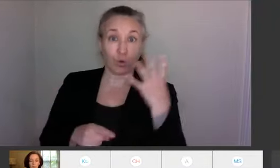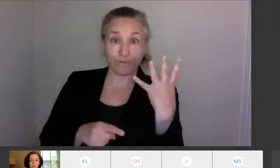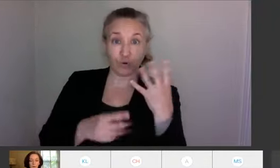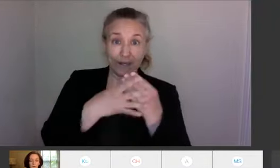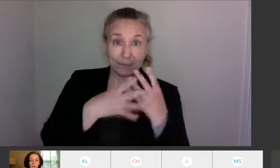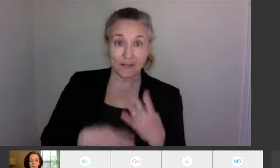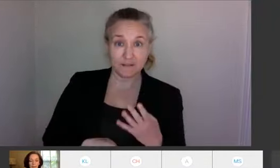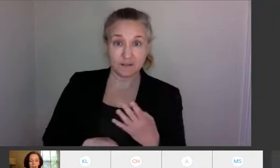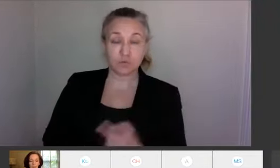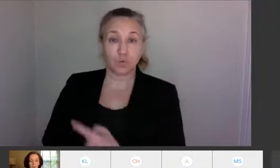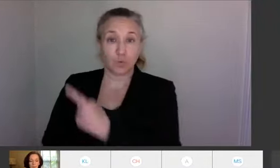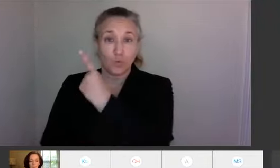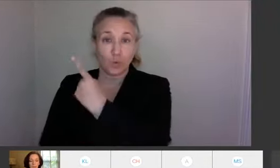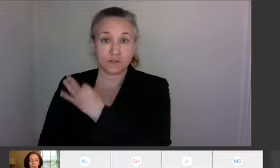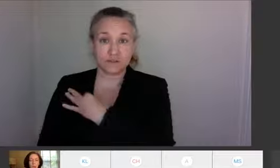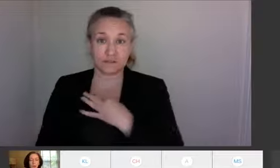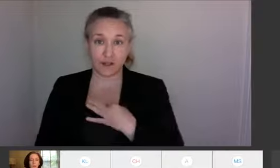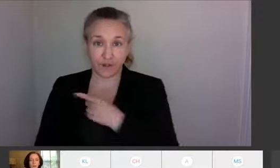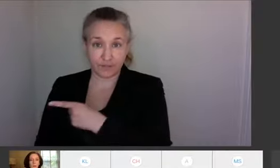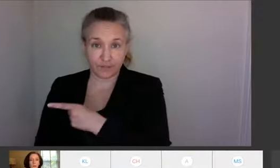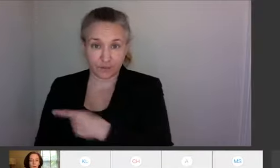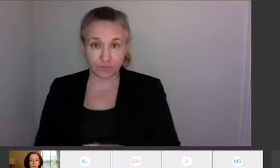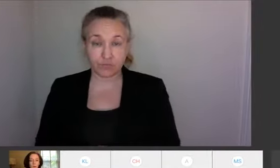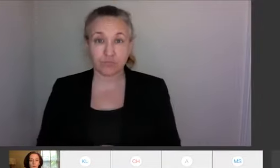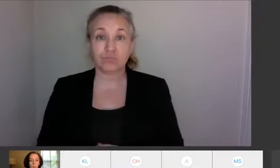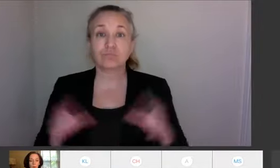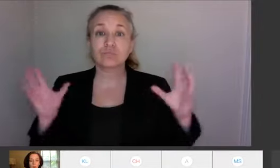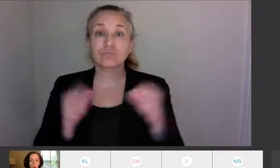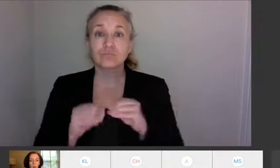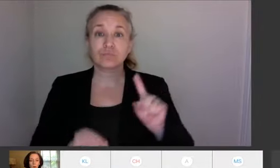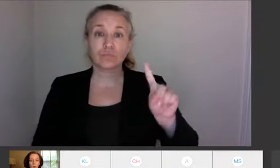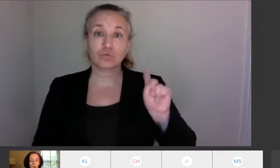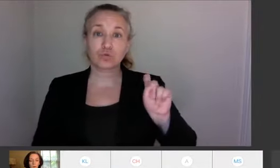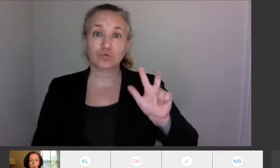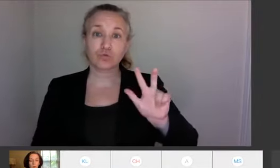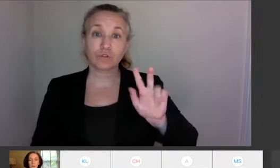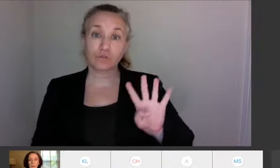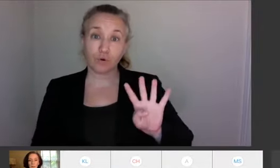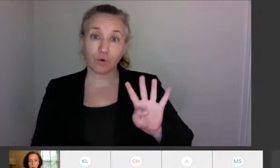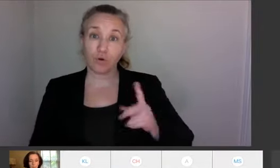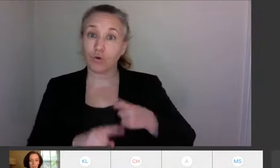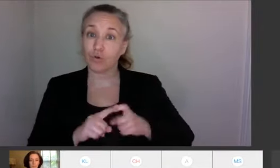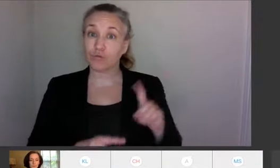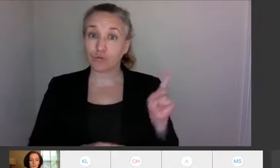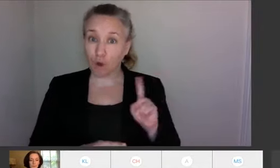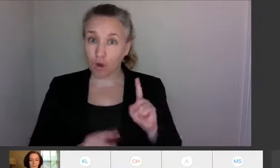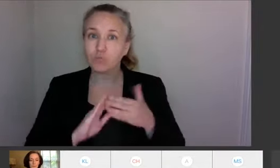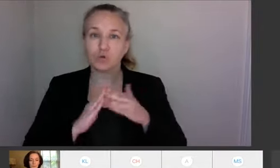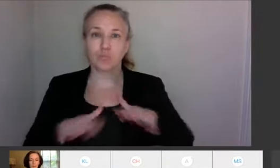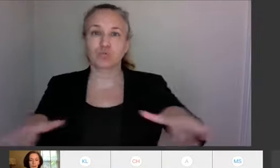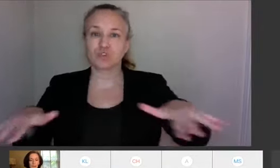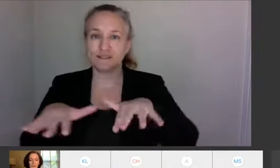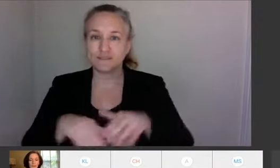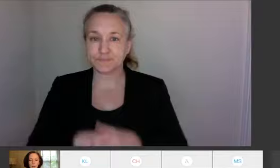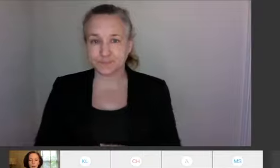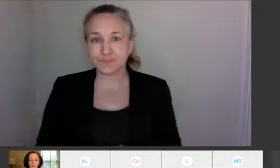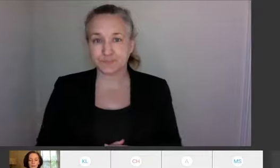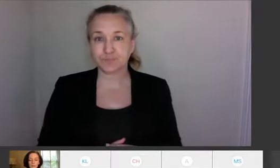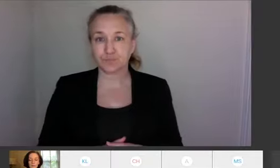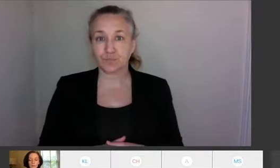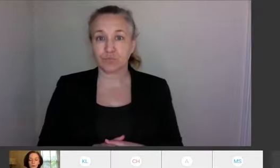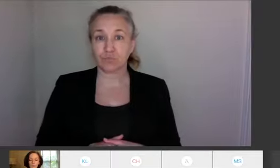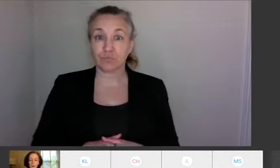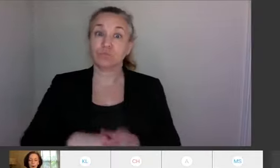involving staff 134 were from the community these positive individuals are